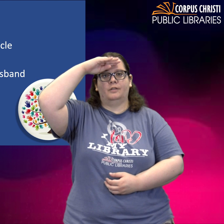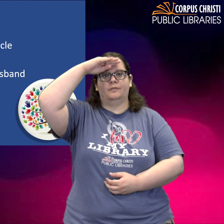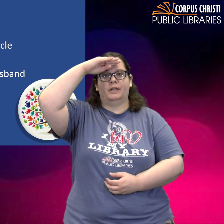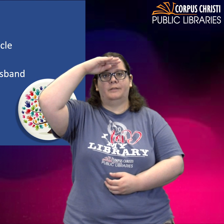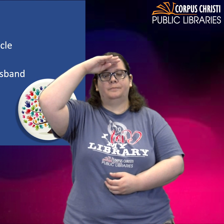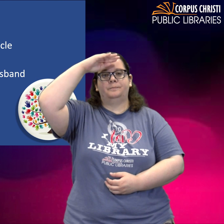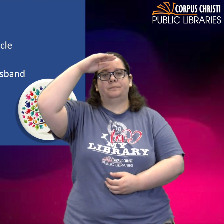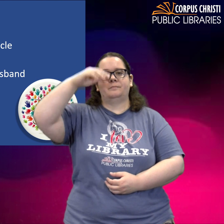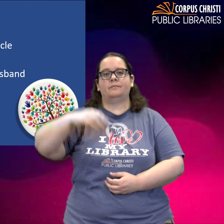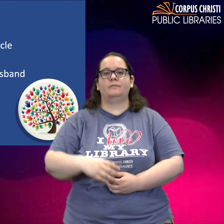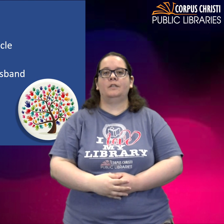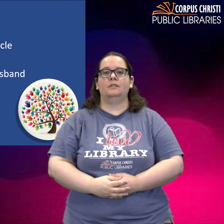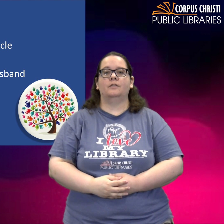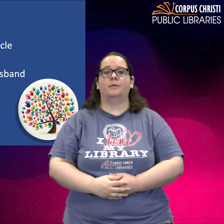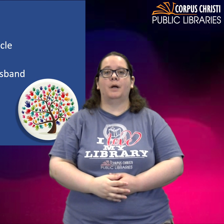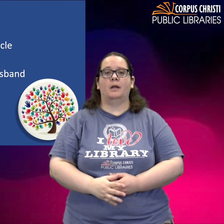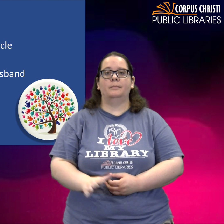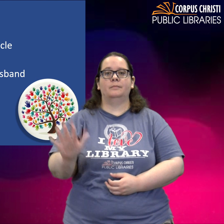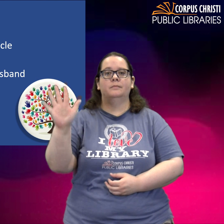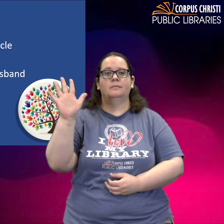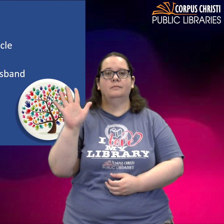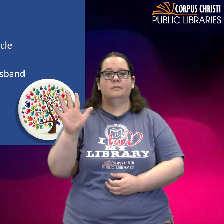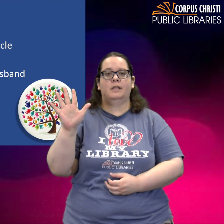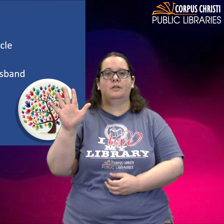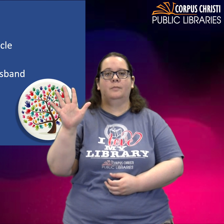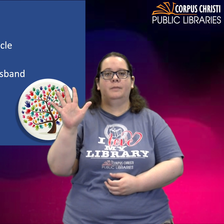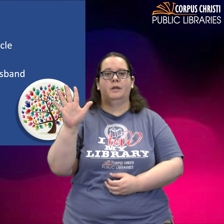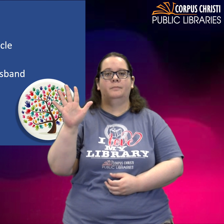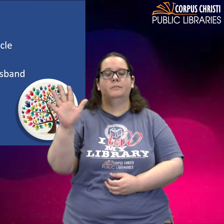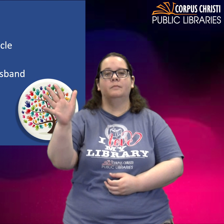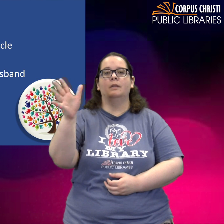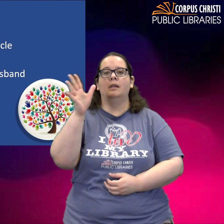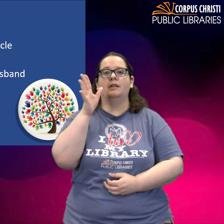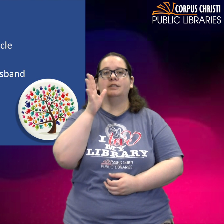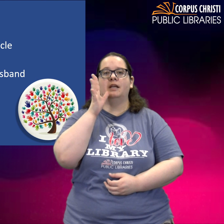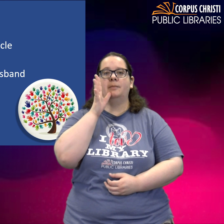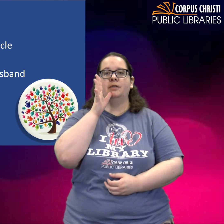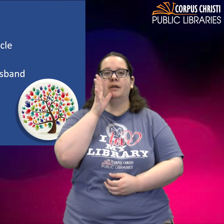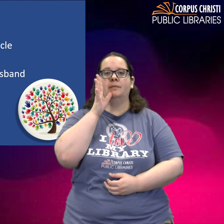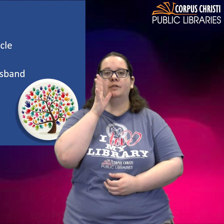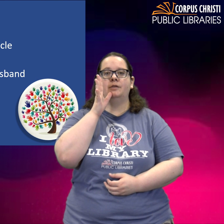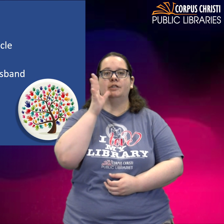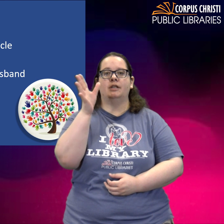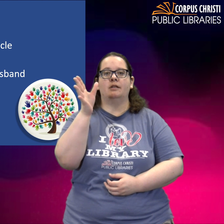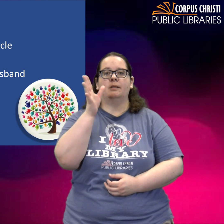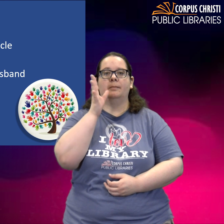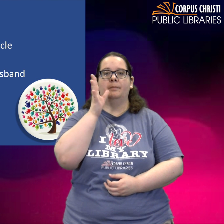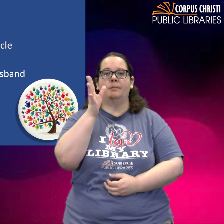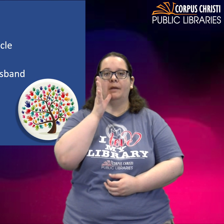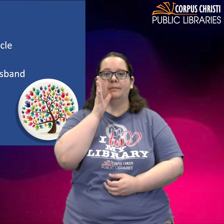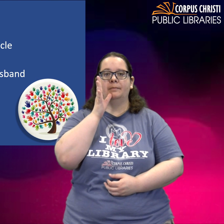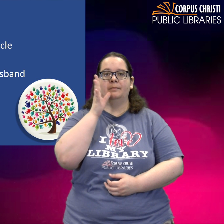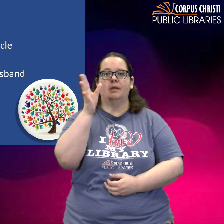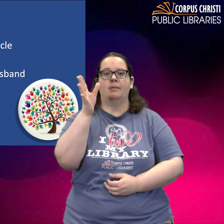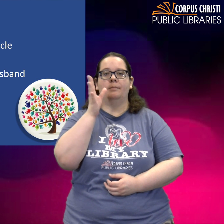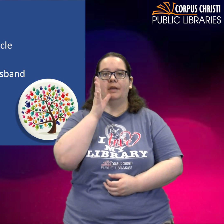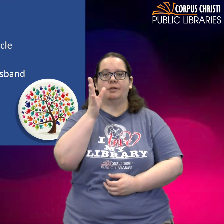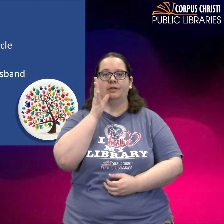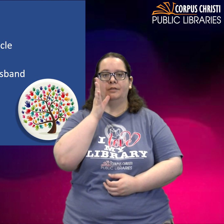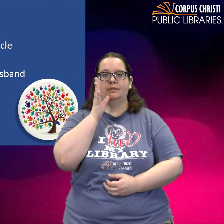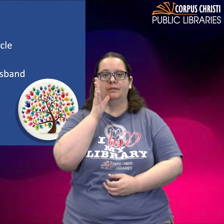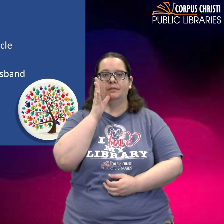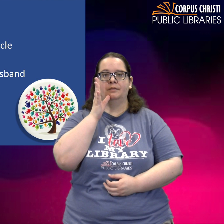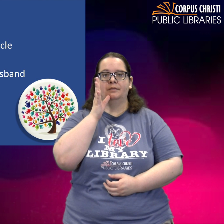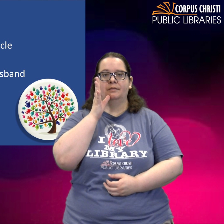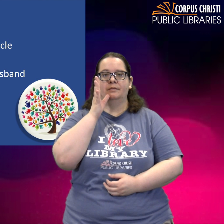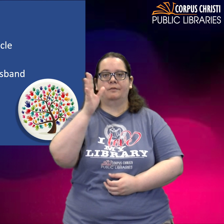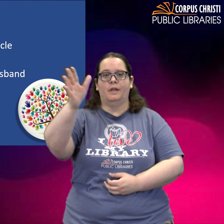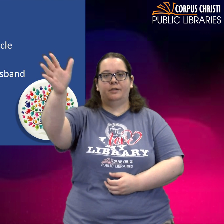the forehead. So for mom, take an open palm and just tap your thumb to your chin. Mother. Father,